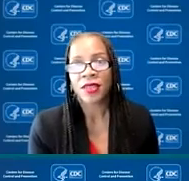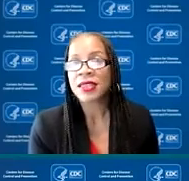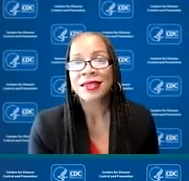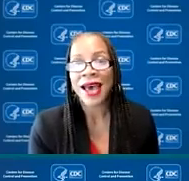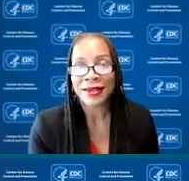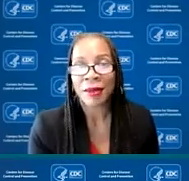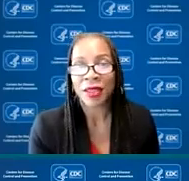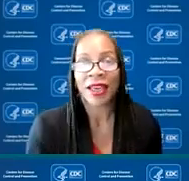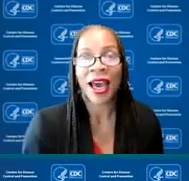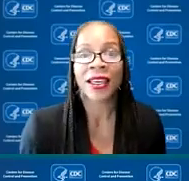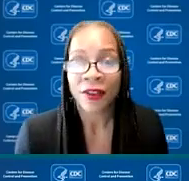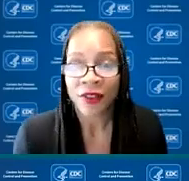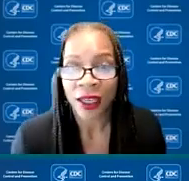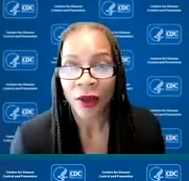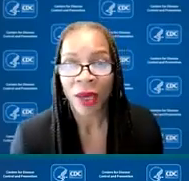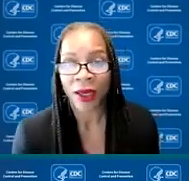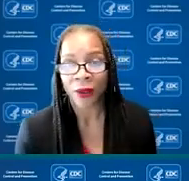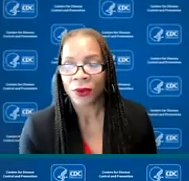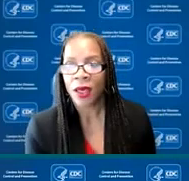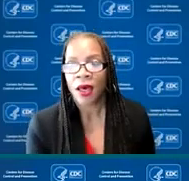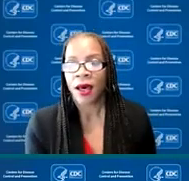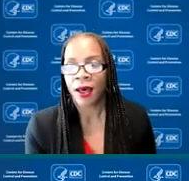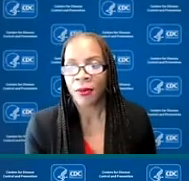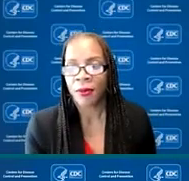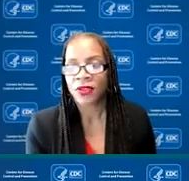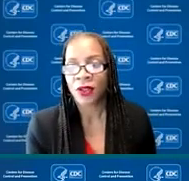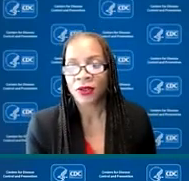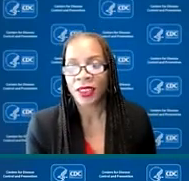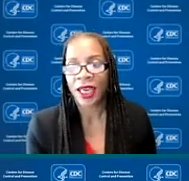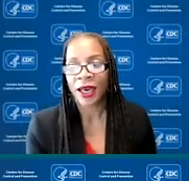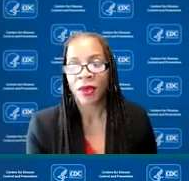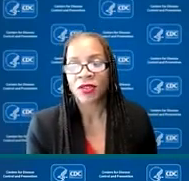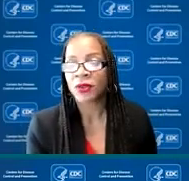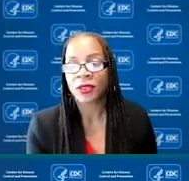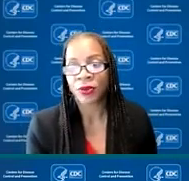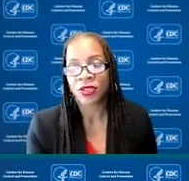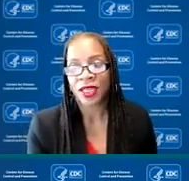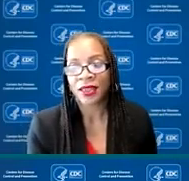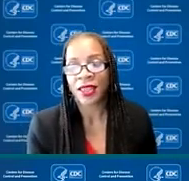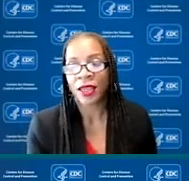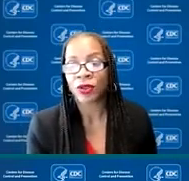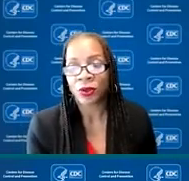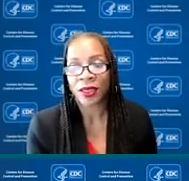this is not something that I could have done on my own. Certainly appreciated that they were doing